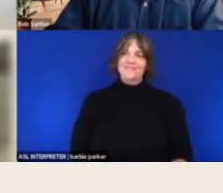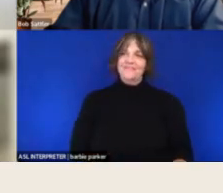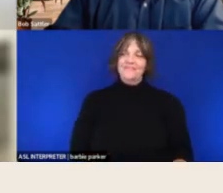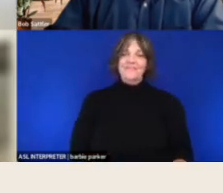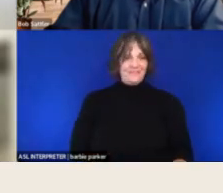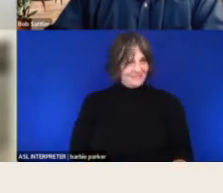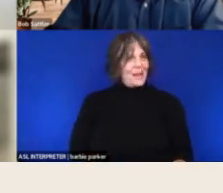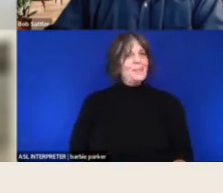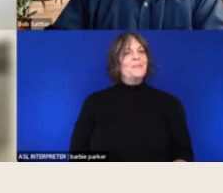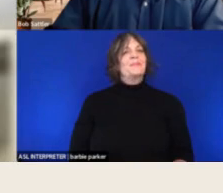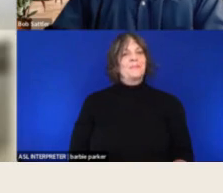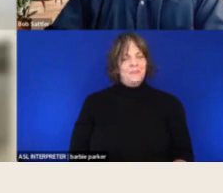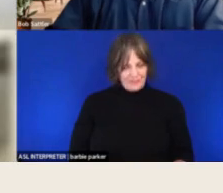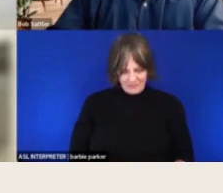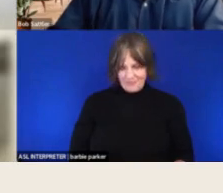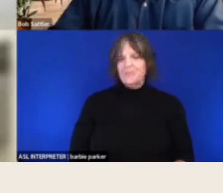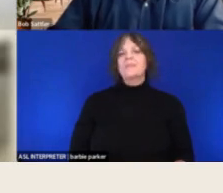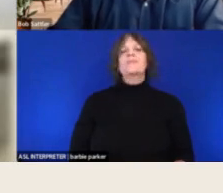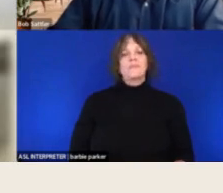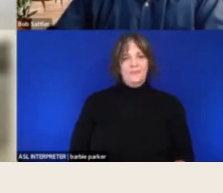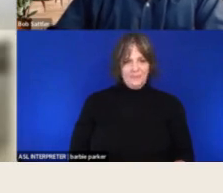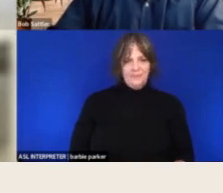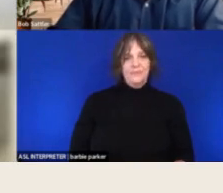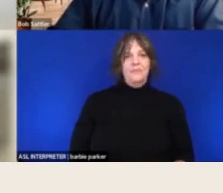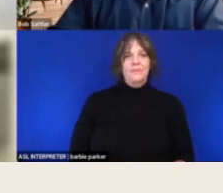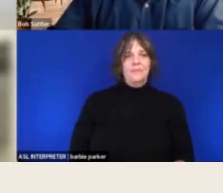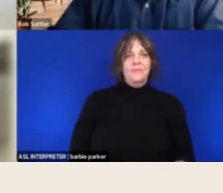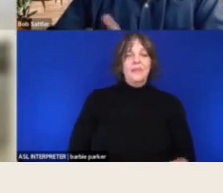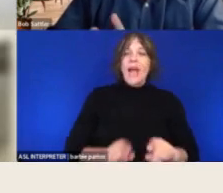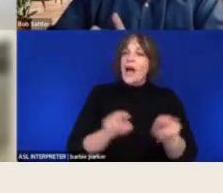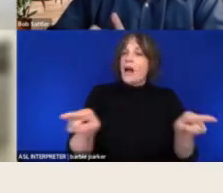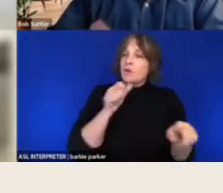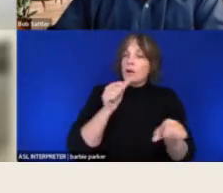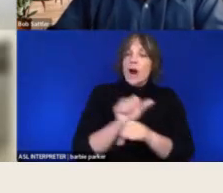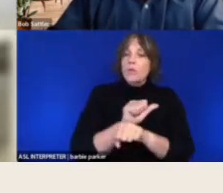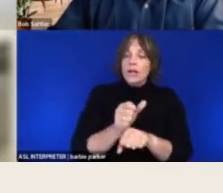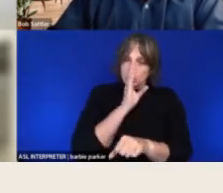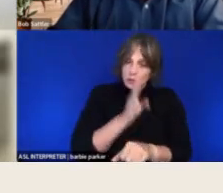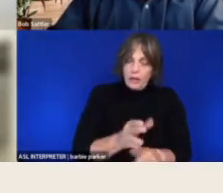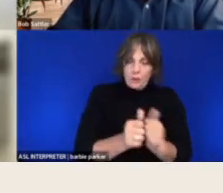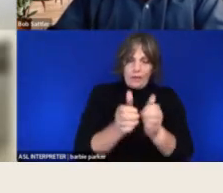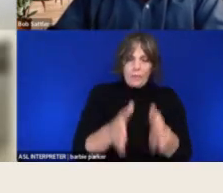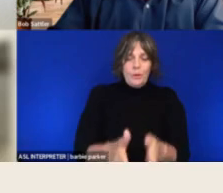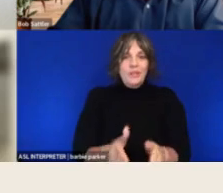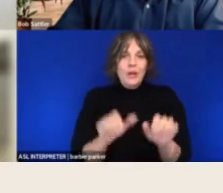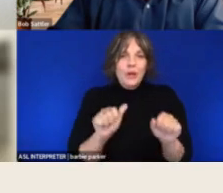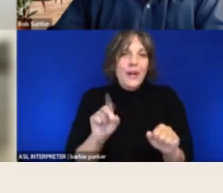Bob Sattler: Yeah, if you if you're not working directly with a person, you could do that at a department meeting or a team